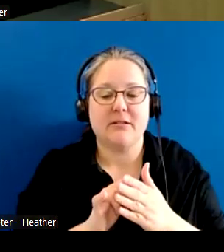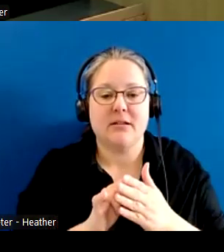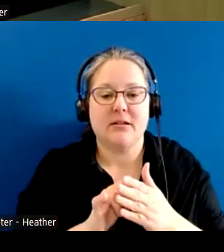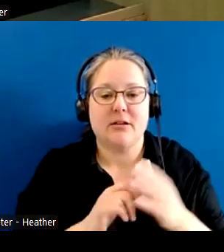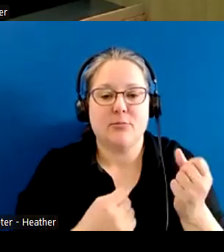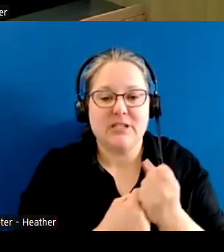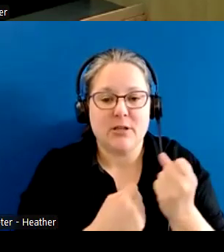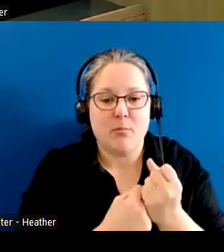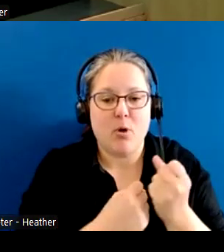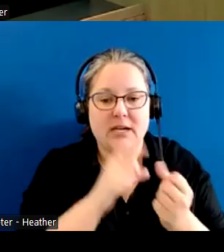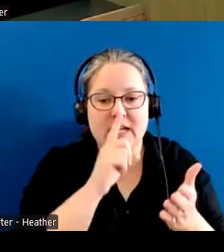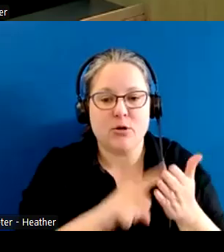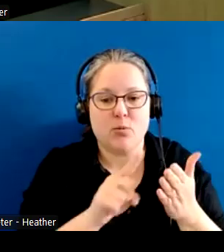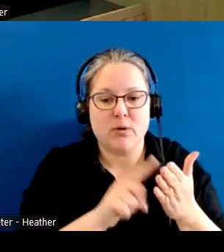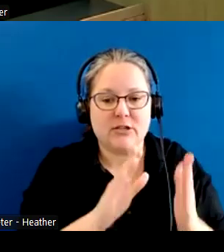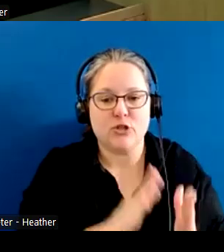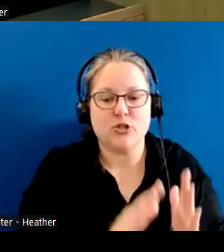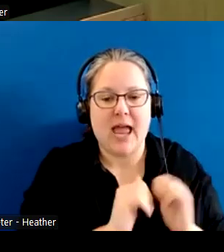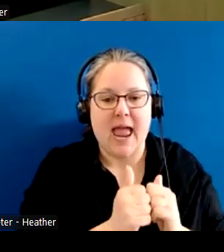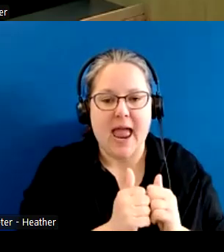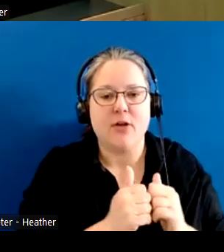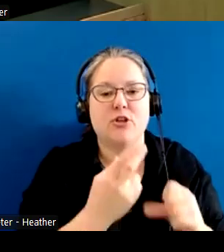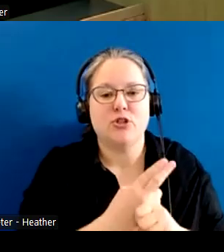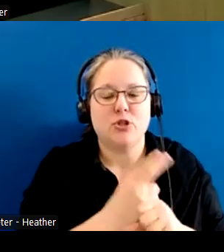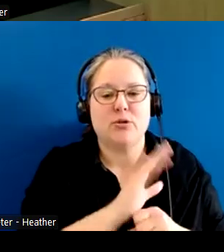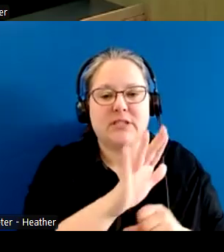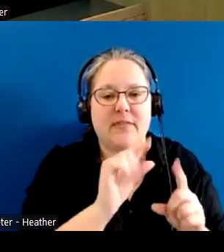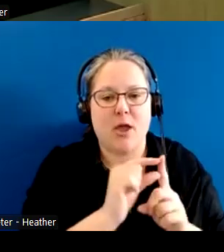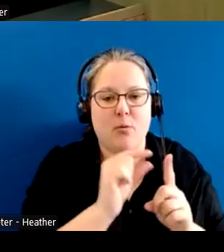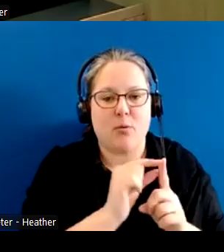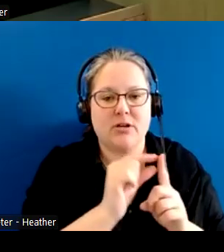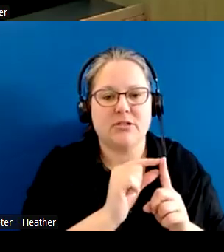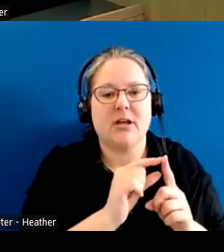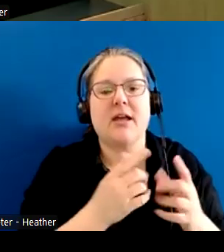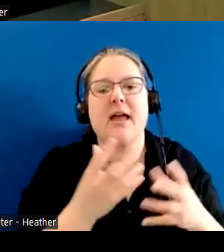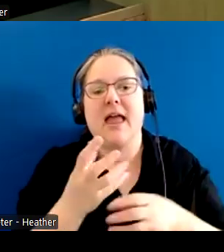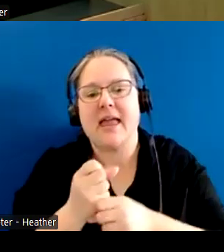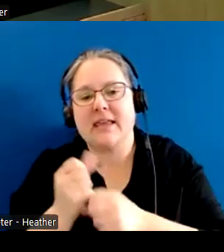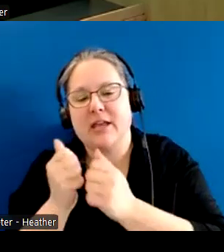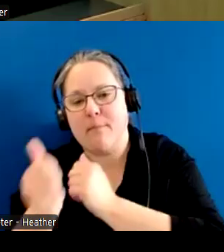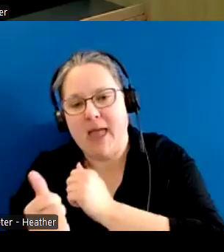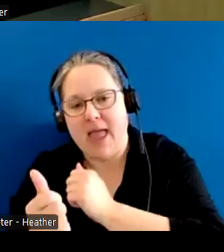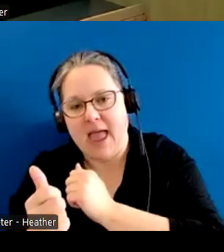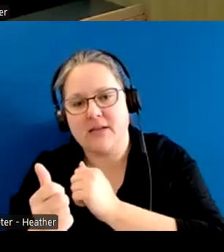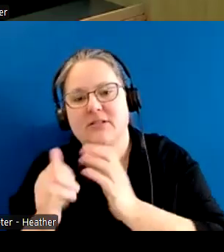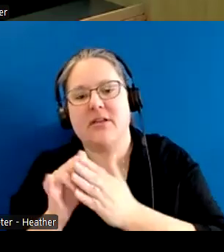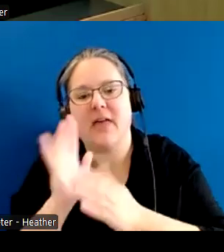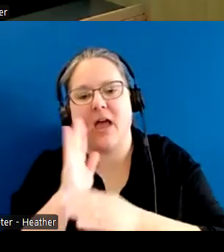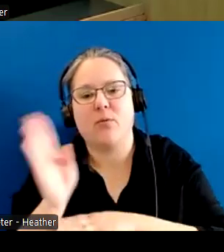um, uh, researchers on how to take their terms and get them past the algorithm that flags your